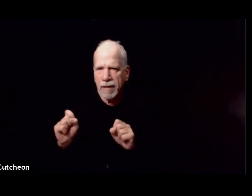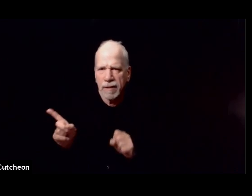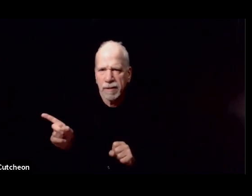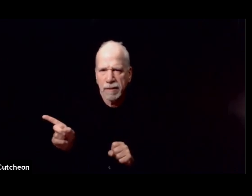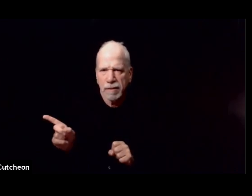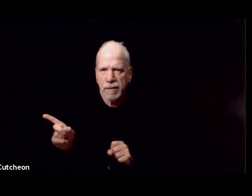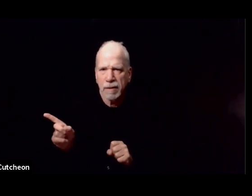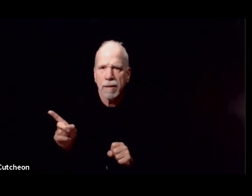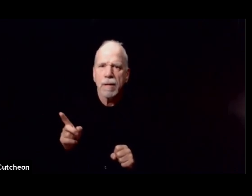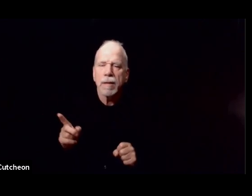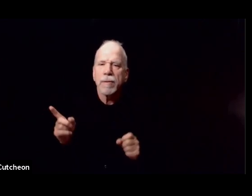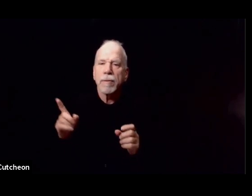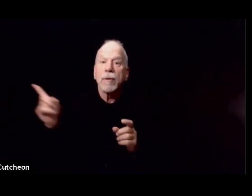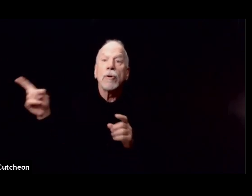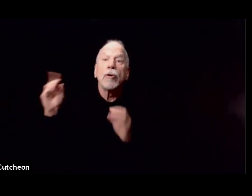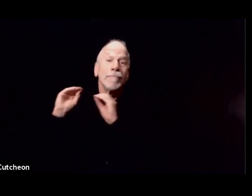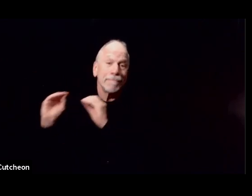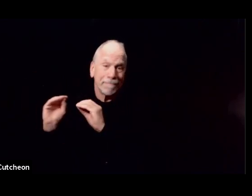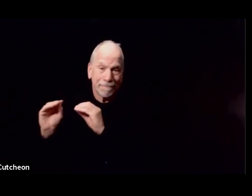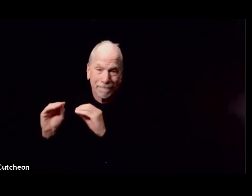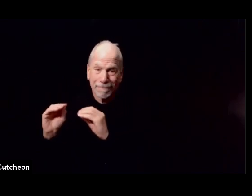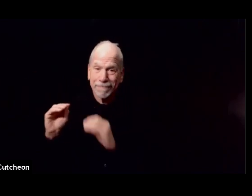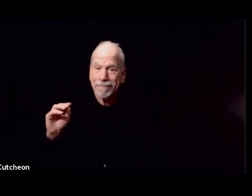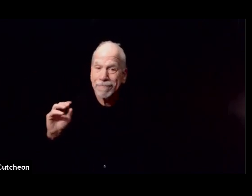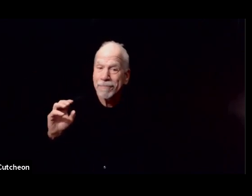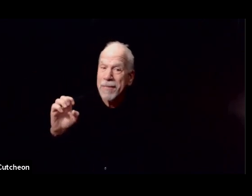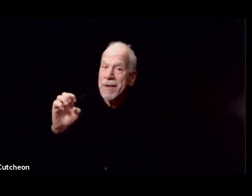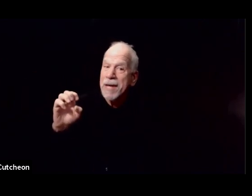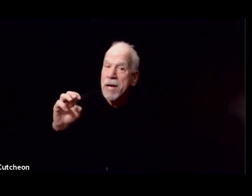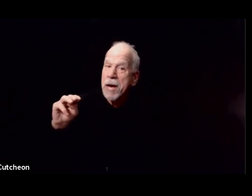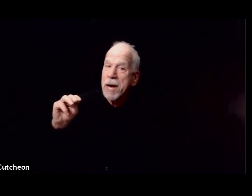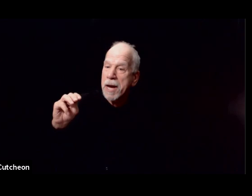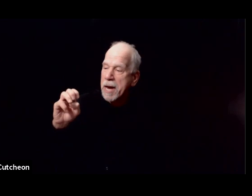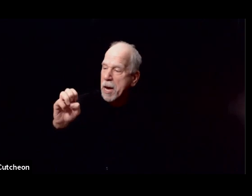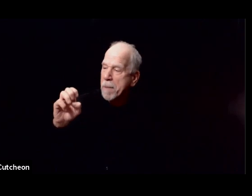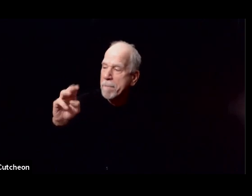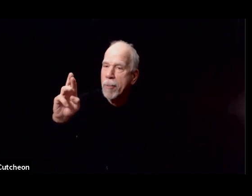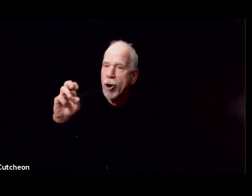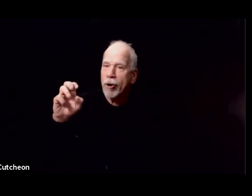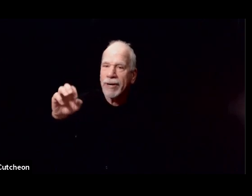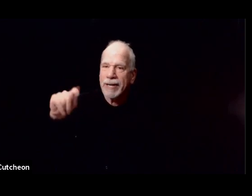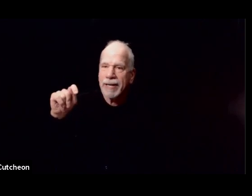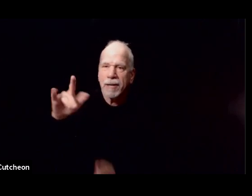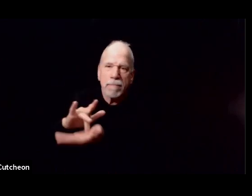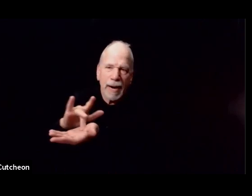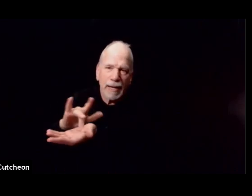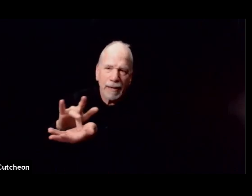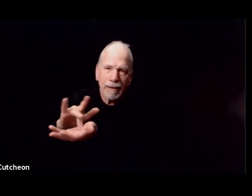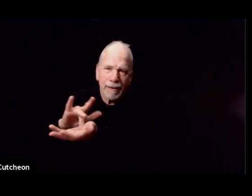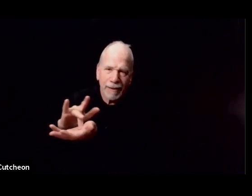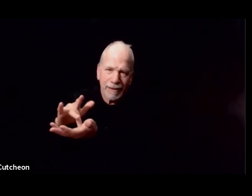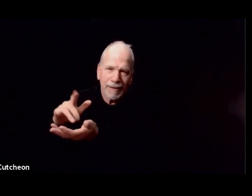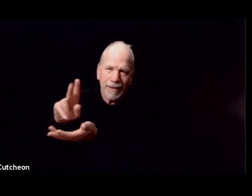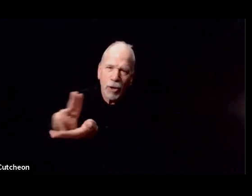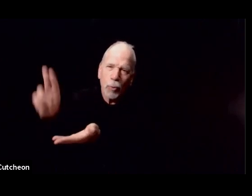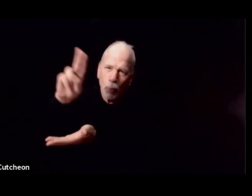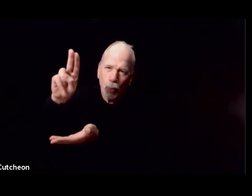Dr. Hick: Wow thanks Ruth. Can you guys hear me? Okay I just want to make sure that I'm